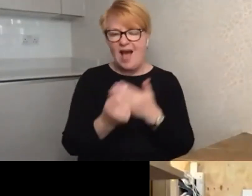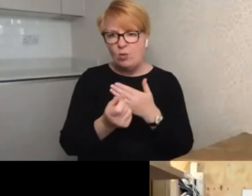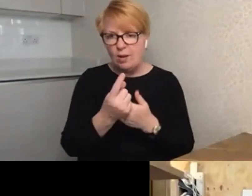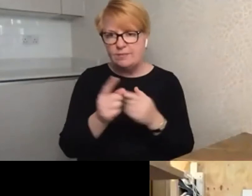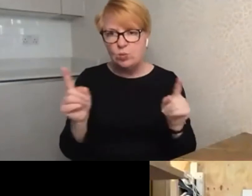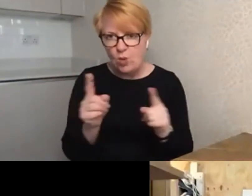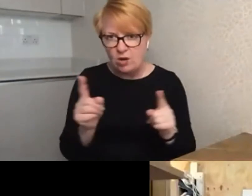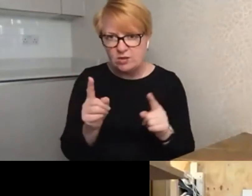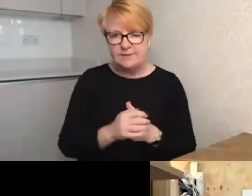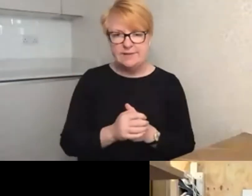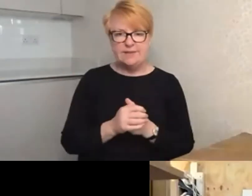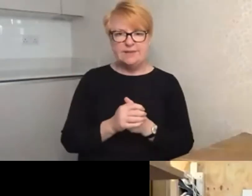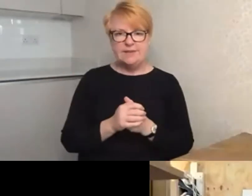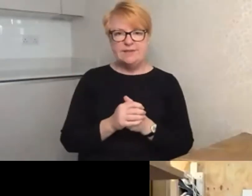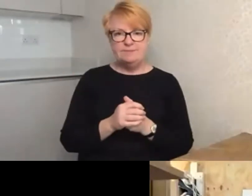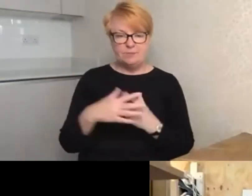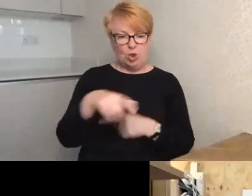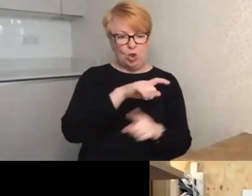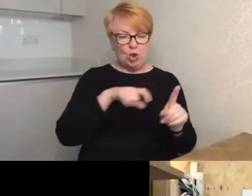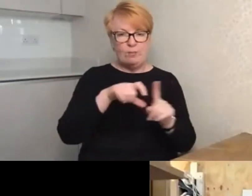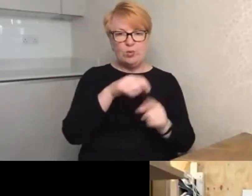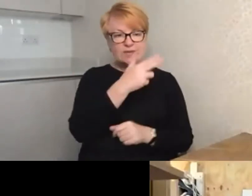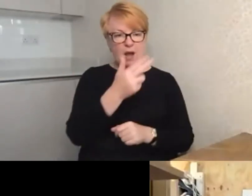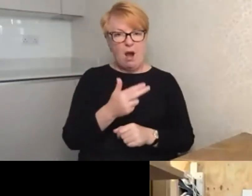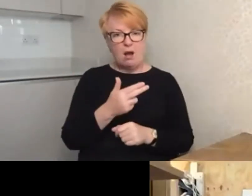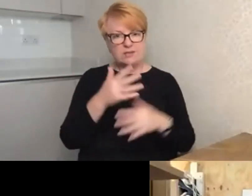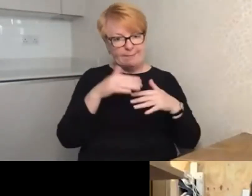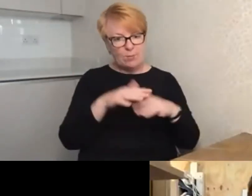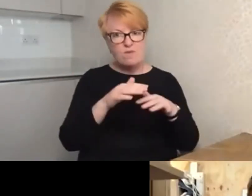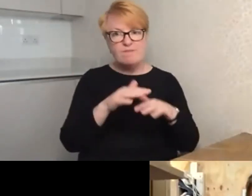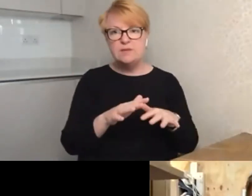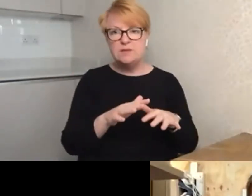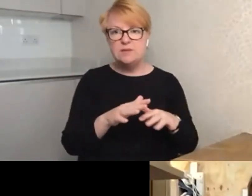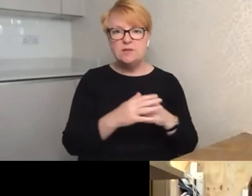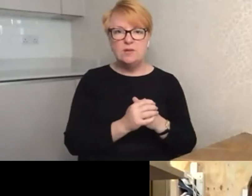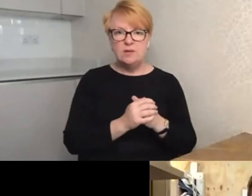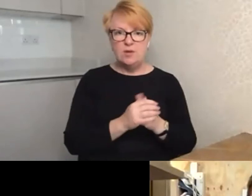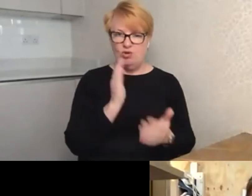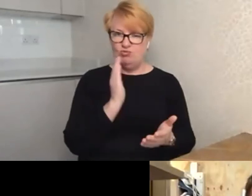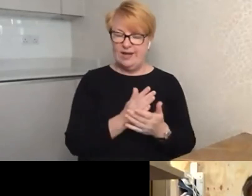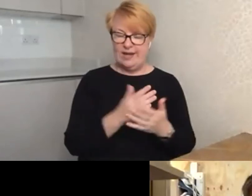But the Community Arts Movement, was at the time when it when it first started was really, really radical, because what it did was it